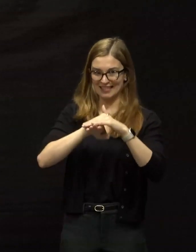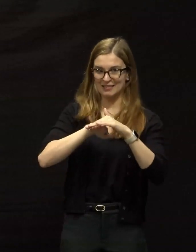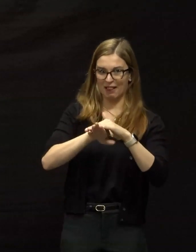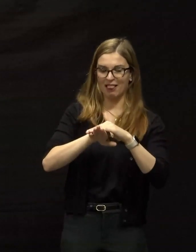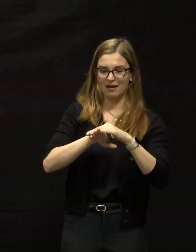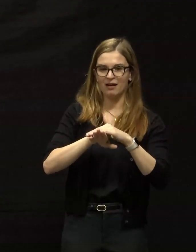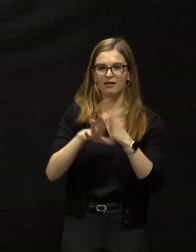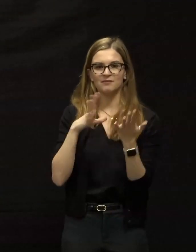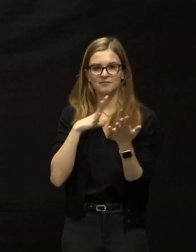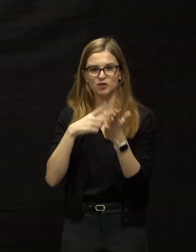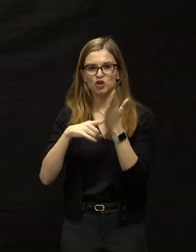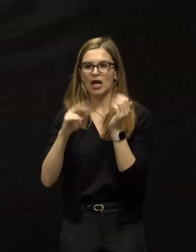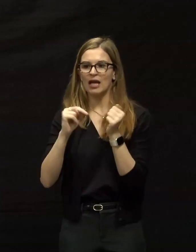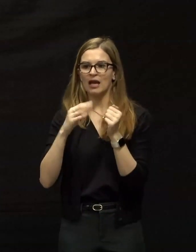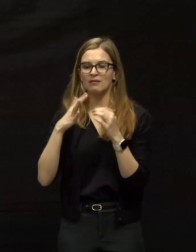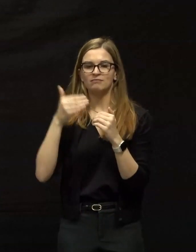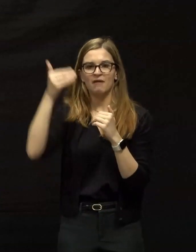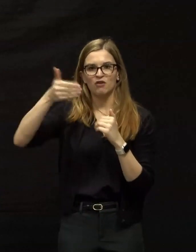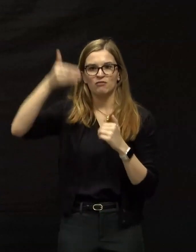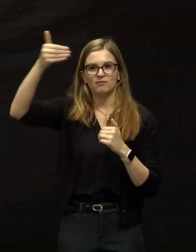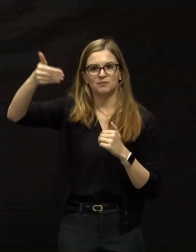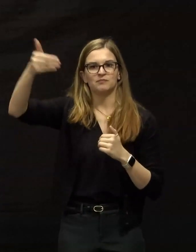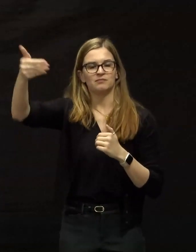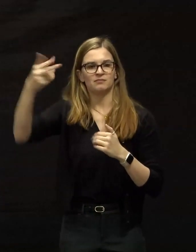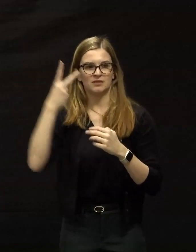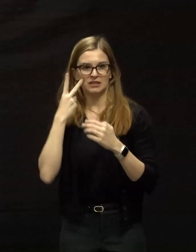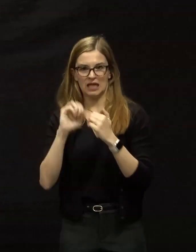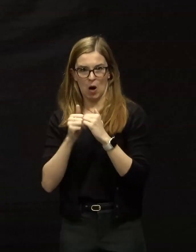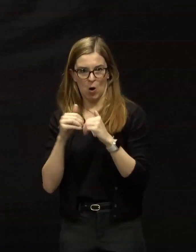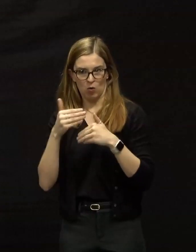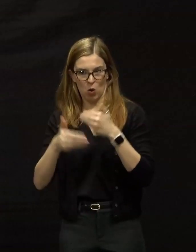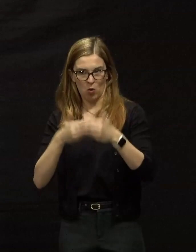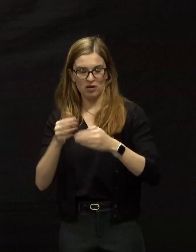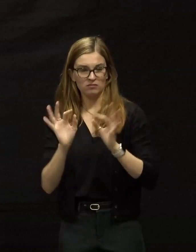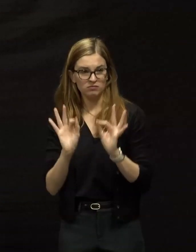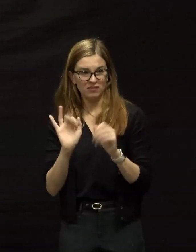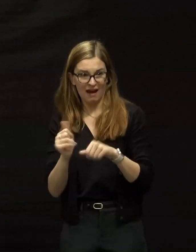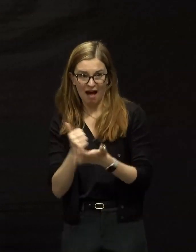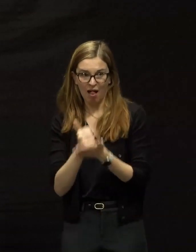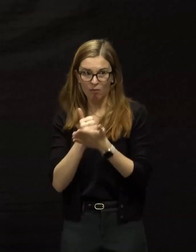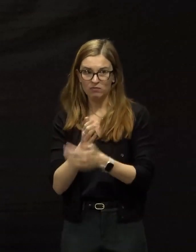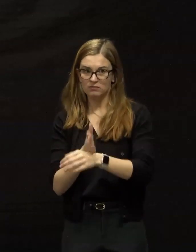Do we need, did they help to increase some accessibility, communication in those different environments?